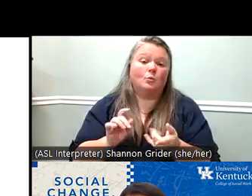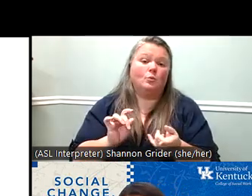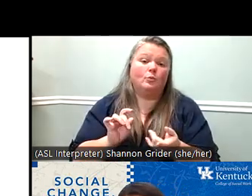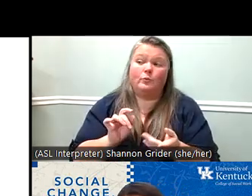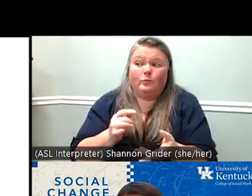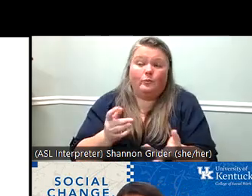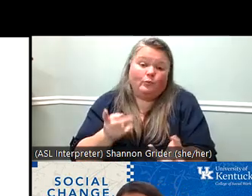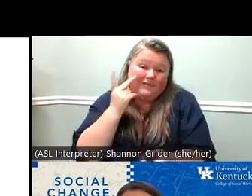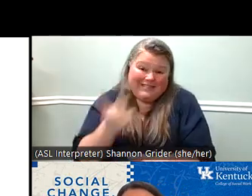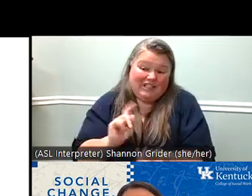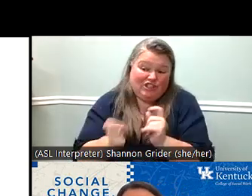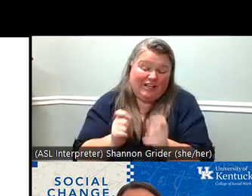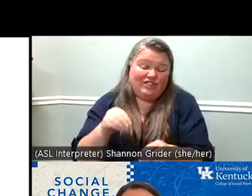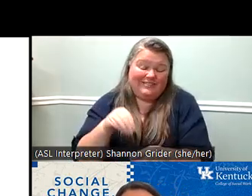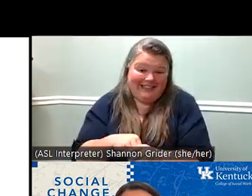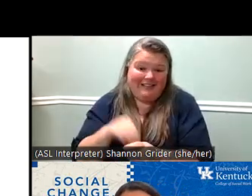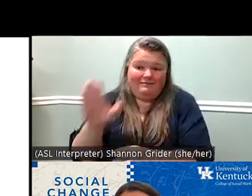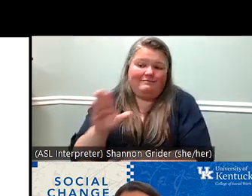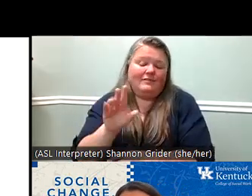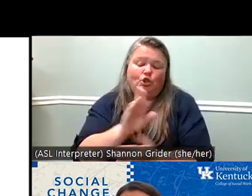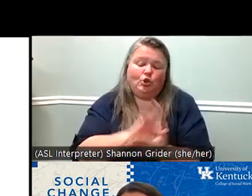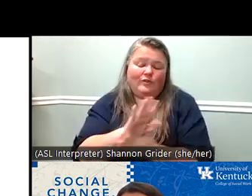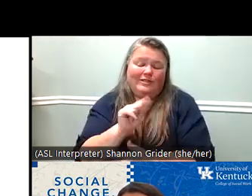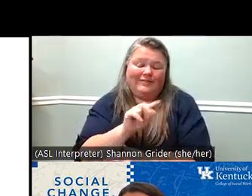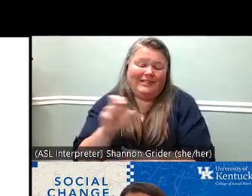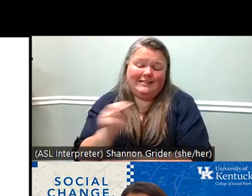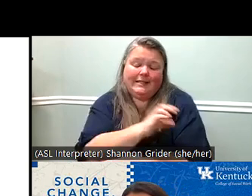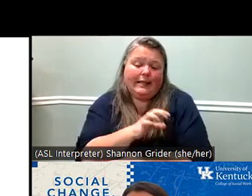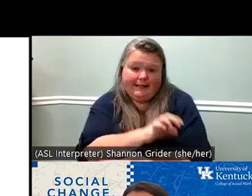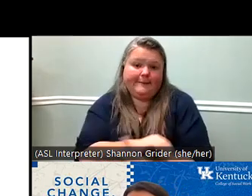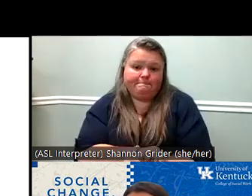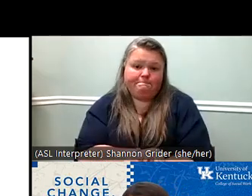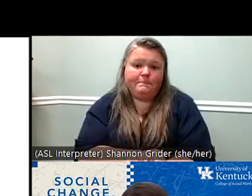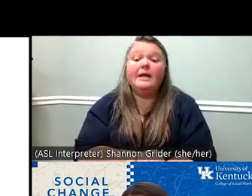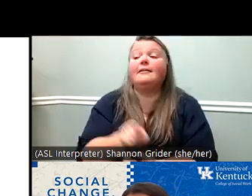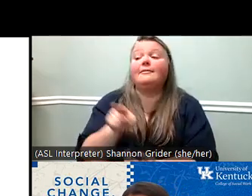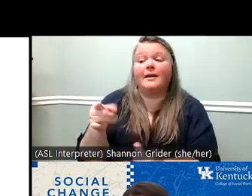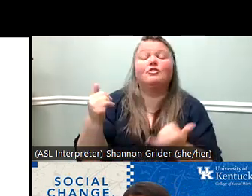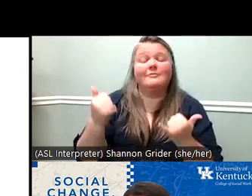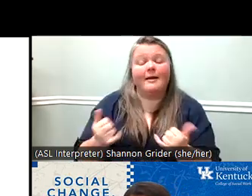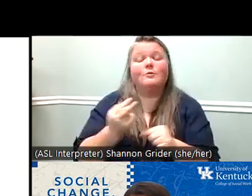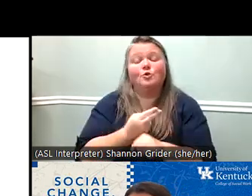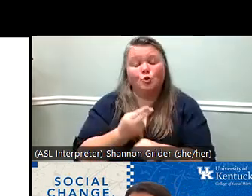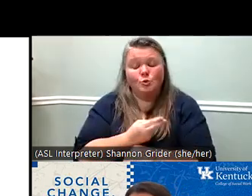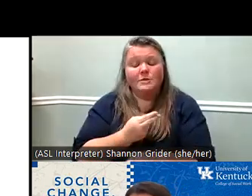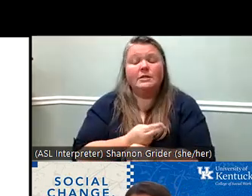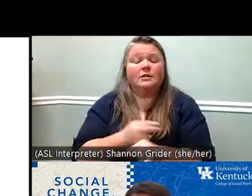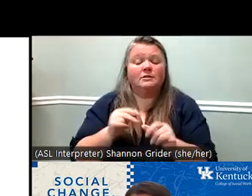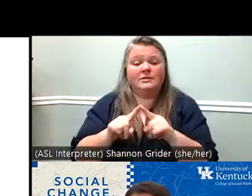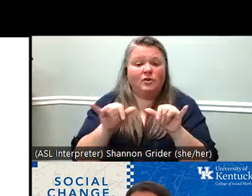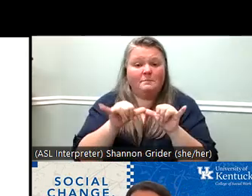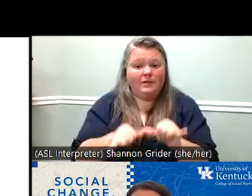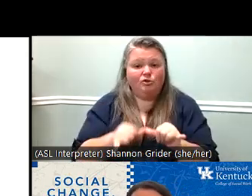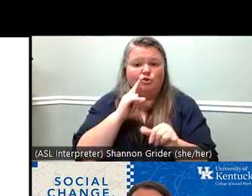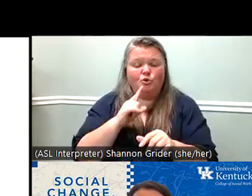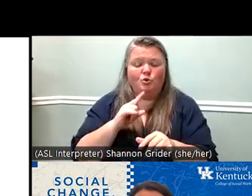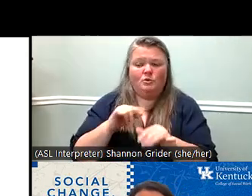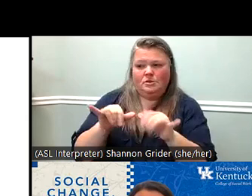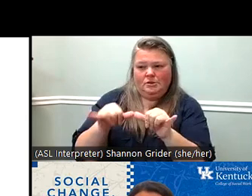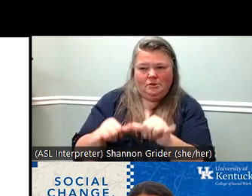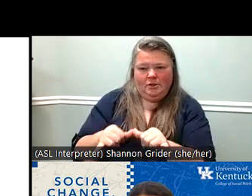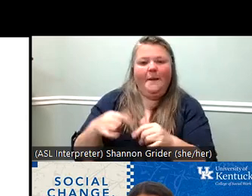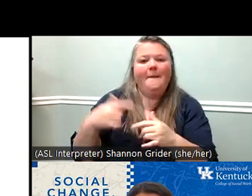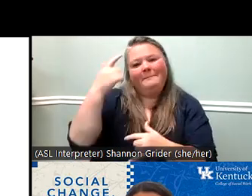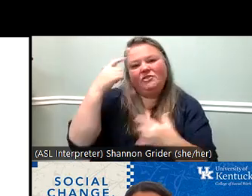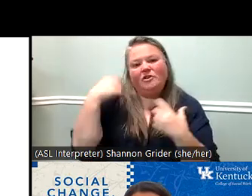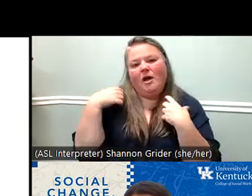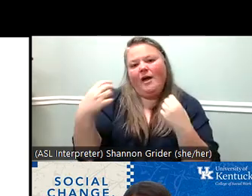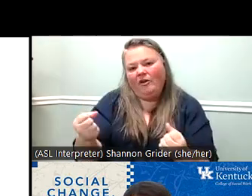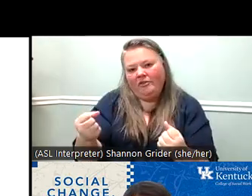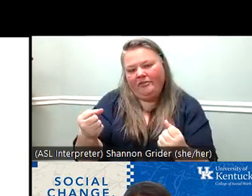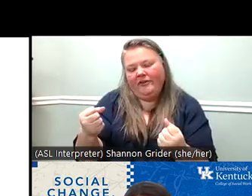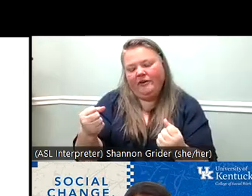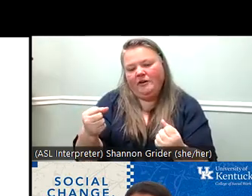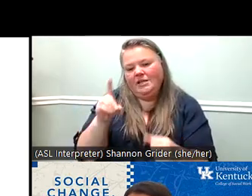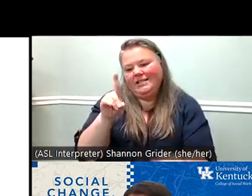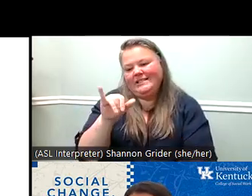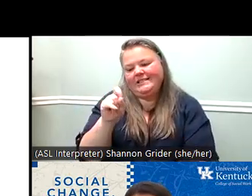WHO NEED SERVICES INTO SERVICES, RIGHT? SO I GET A LITTLE SOAP BOXY WHEN IT COMES TO THAT, BUT THE THIRD BENEFIT TO OUR RESEARCH PROJECT, OUR INTERVENTION HAS LED